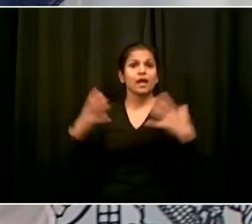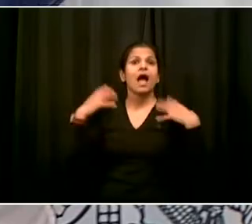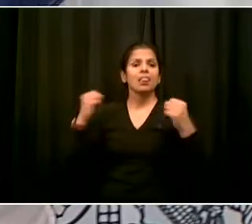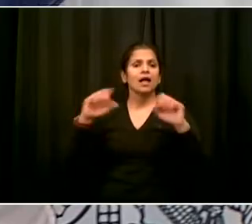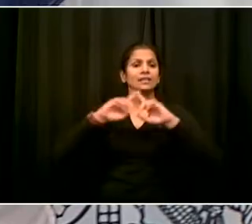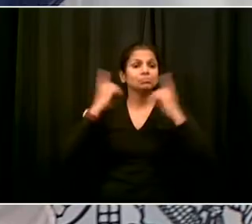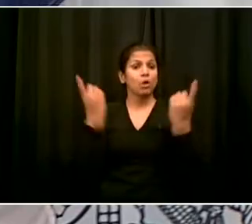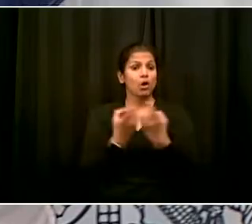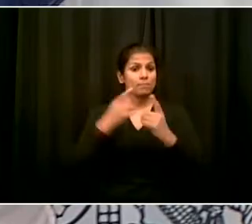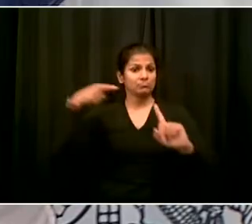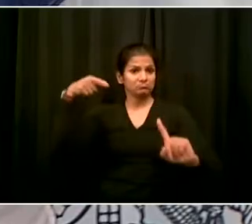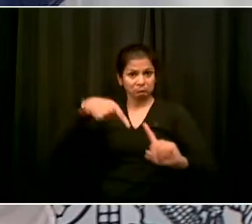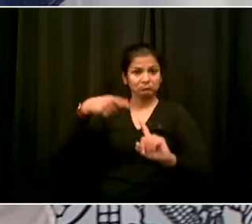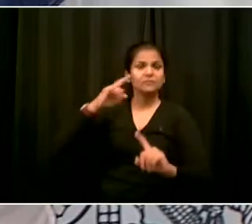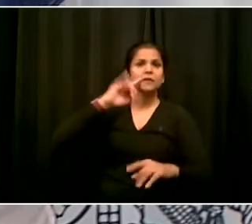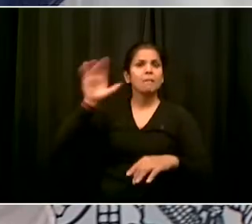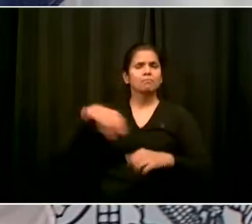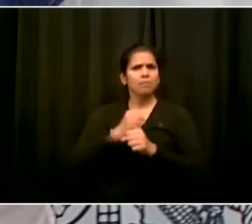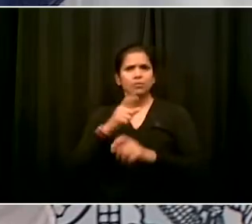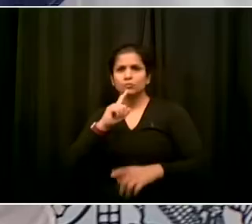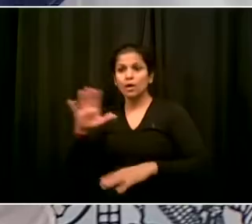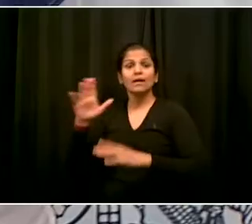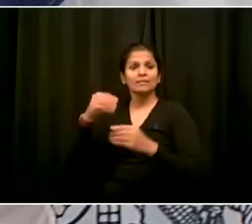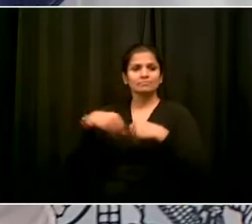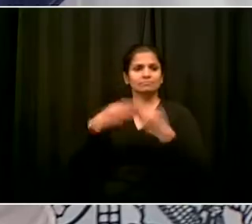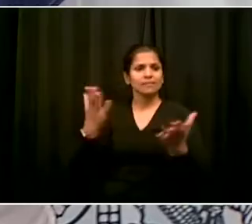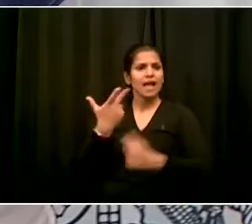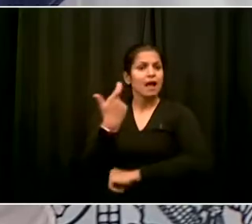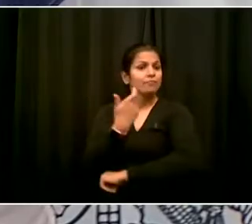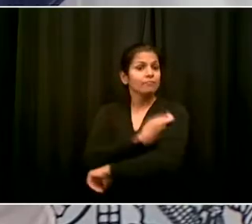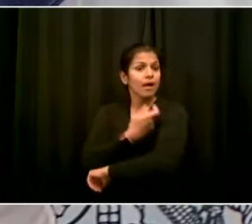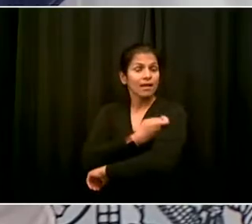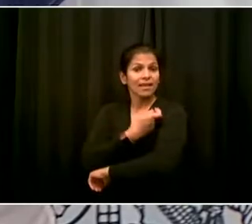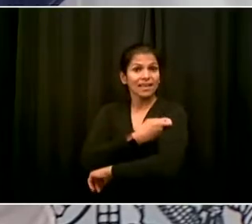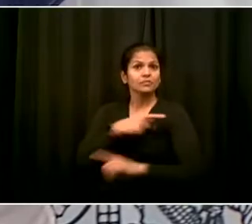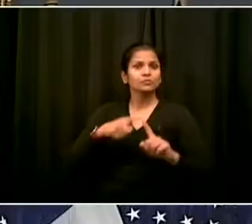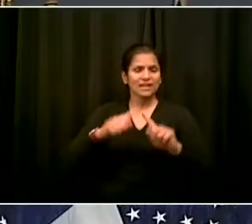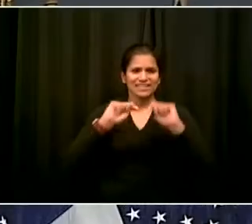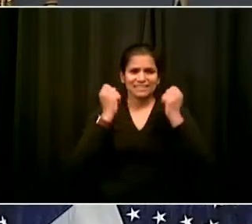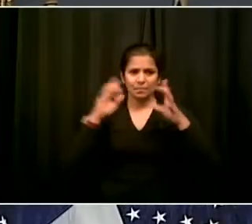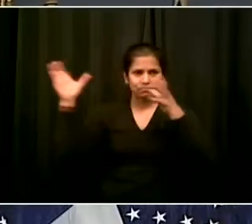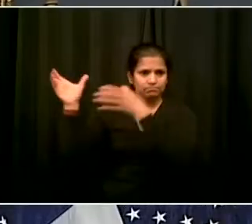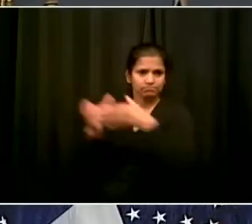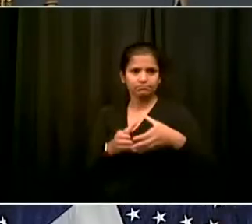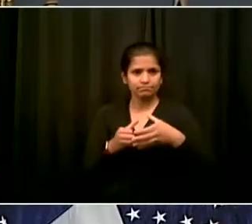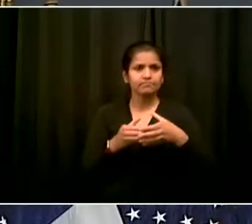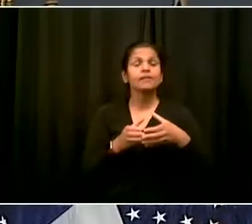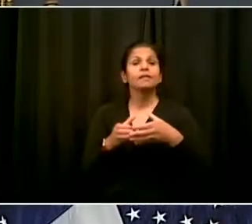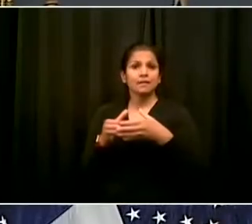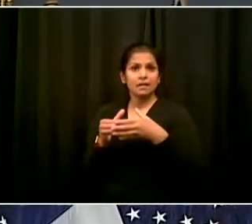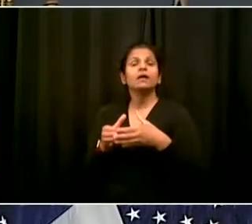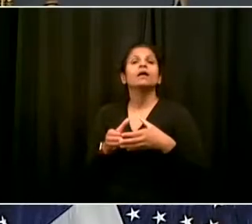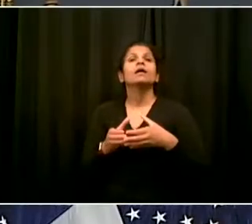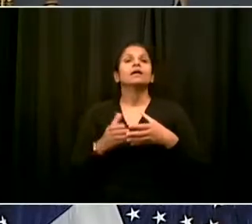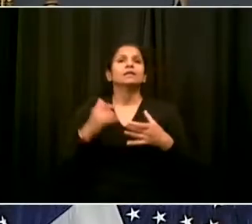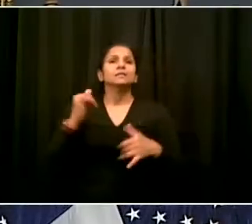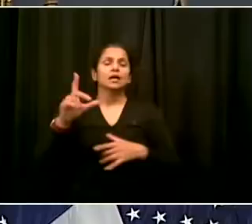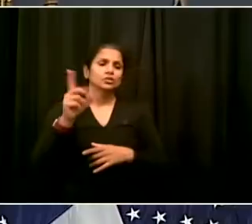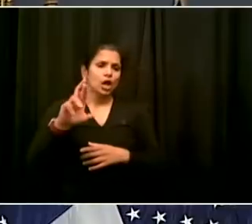POWERFUL HISTORY OF MAKING SURE THAT NEW YORKERS GET VACCINATED AND PROTECTED, SO LEADING THIS